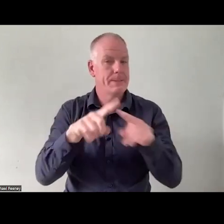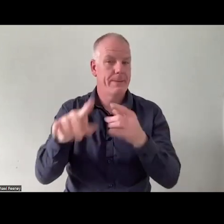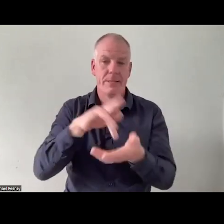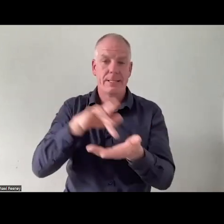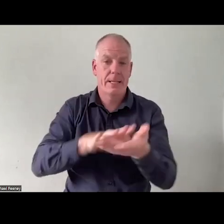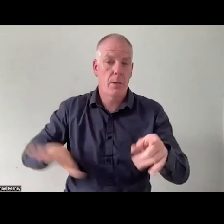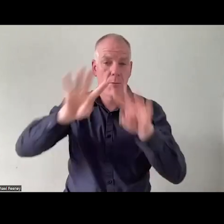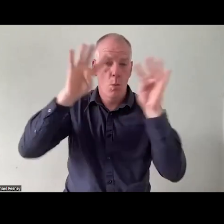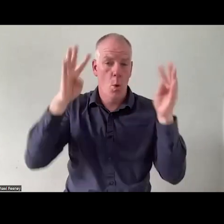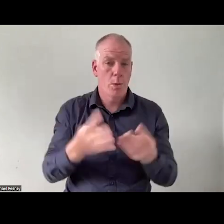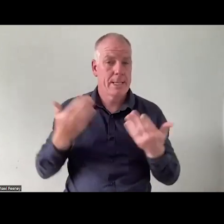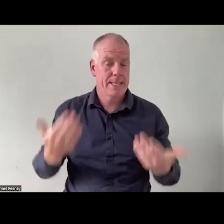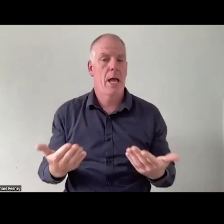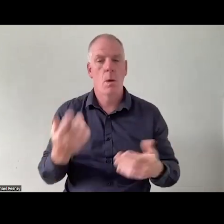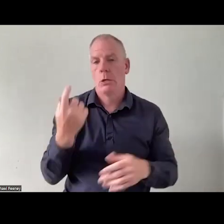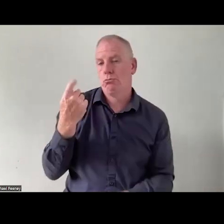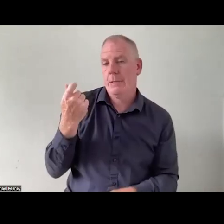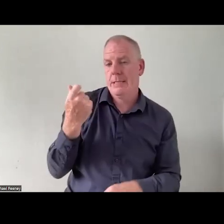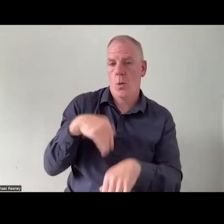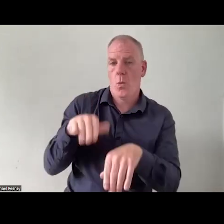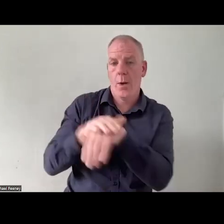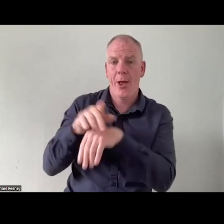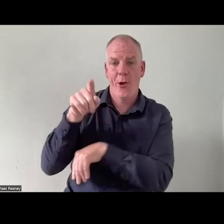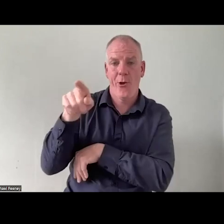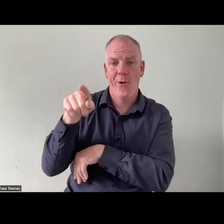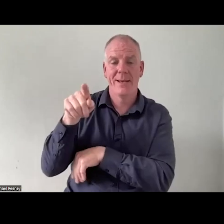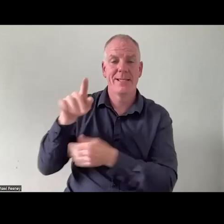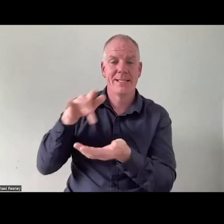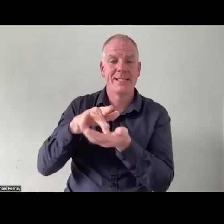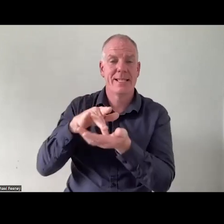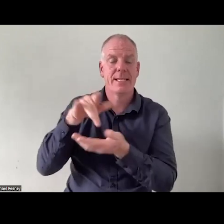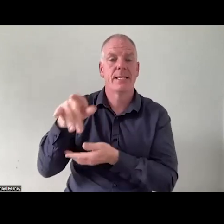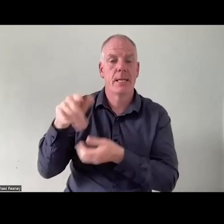and one of the most recent implementations that has restarted –